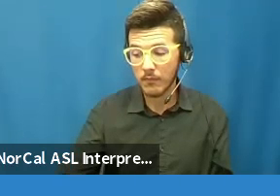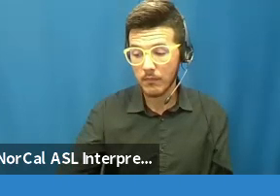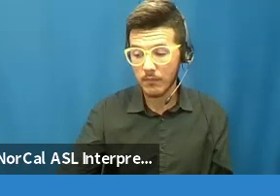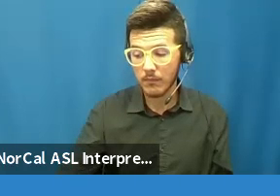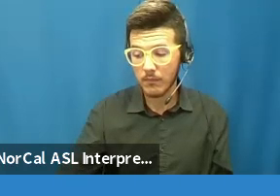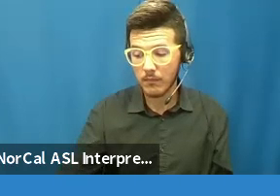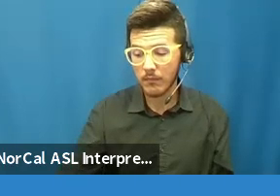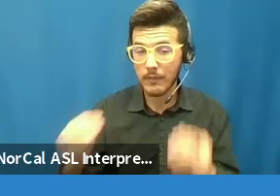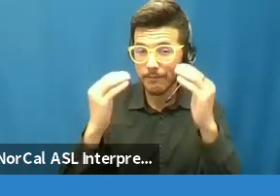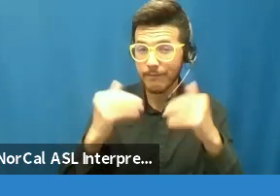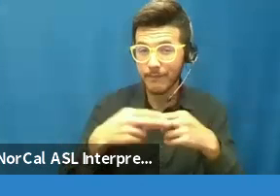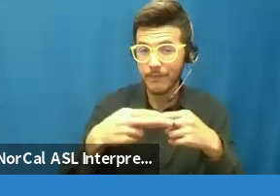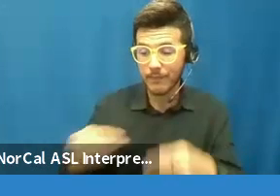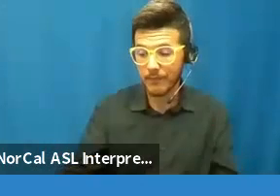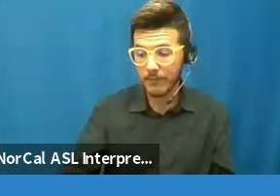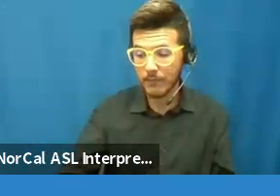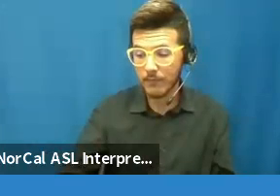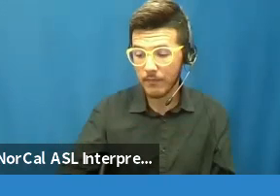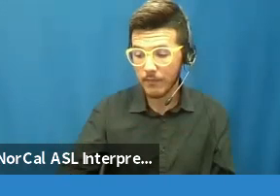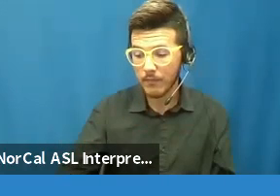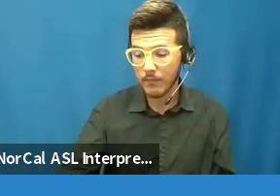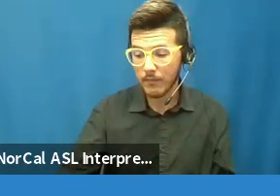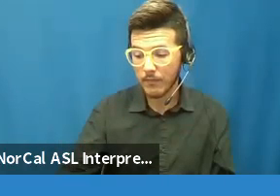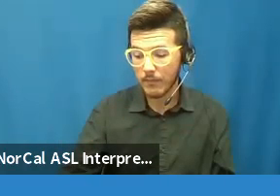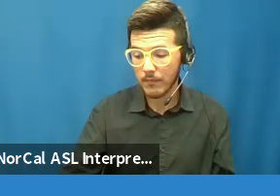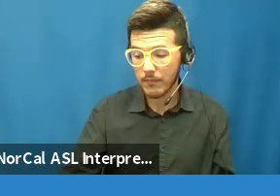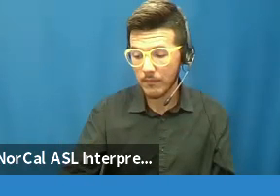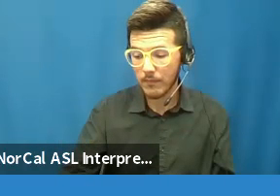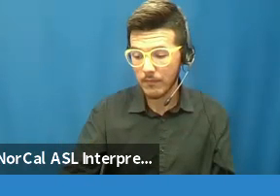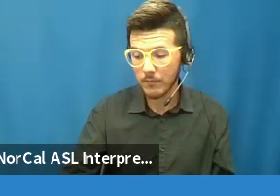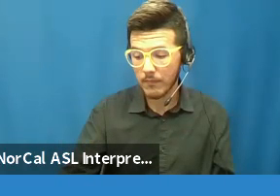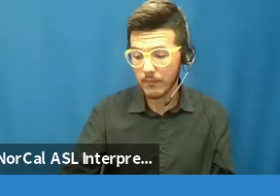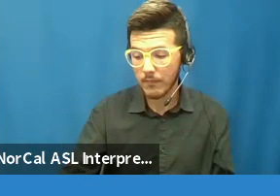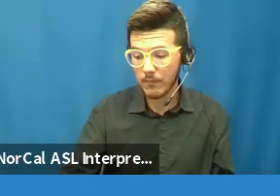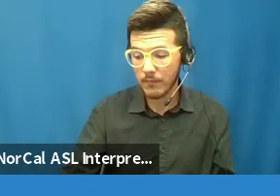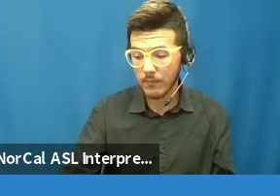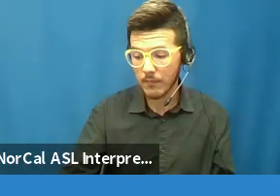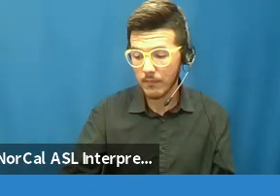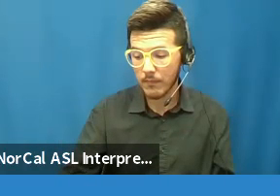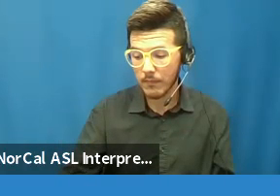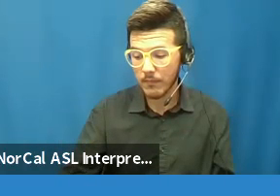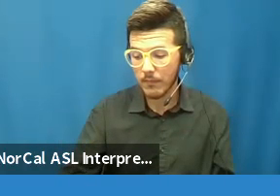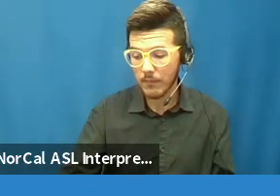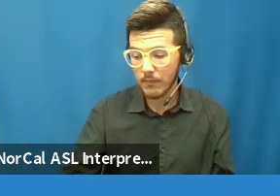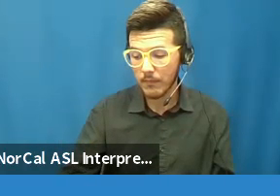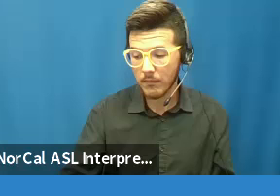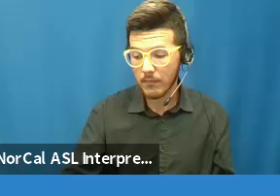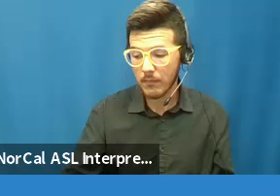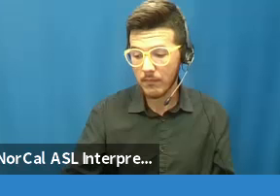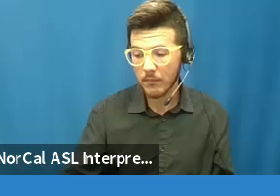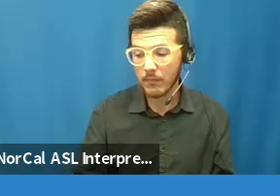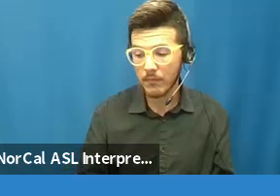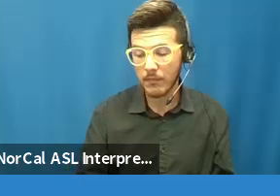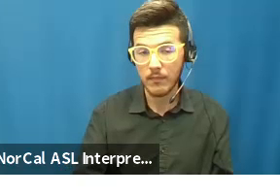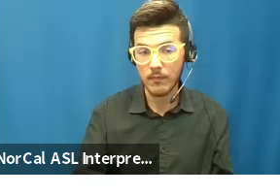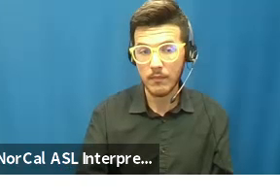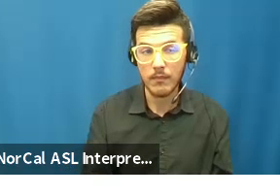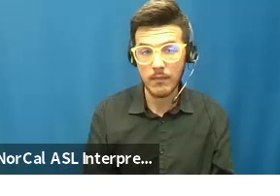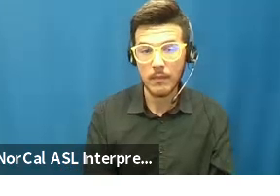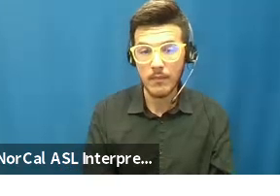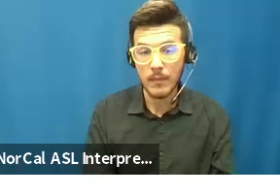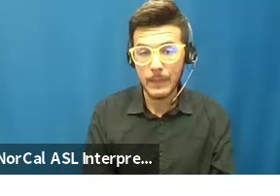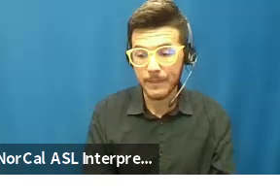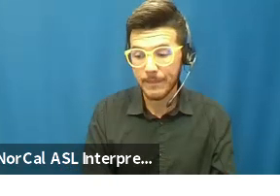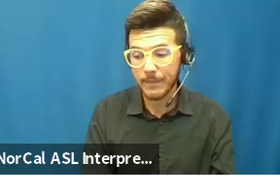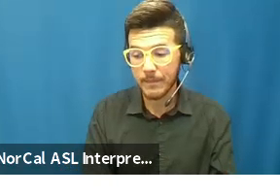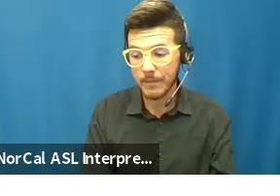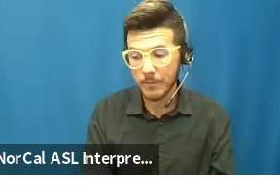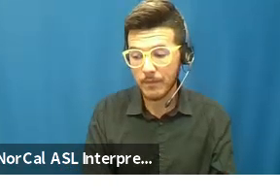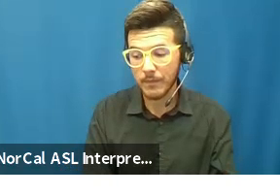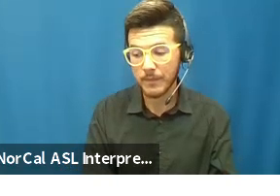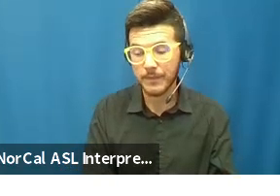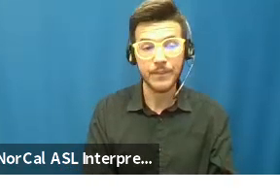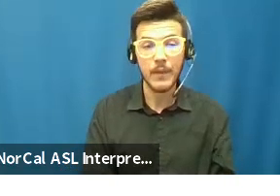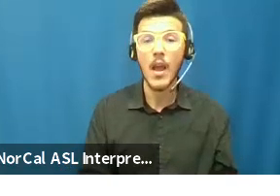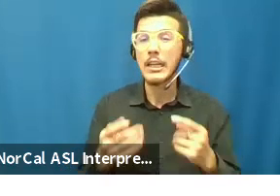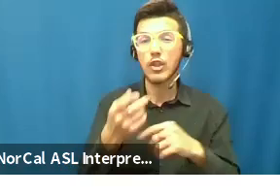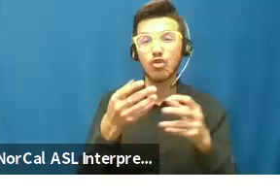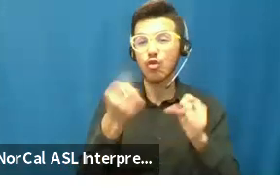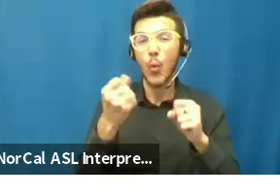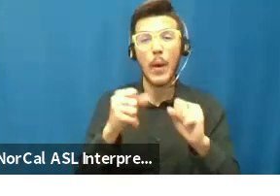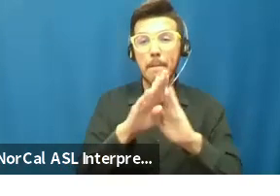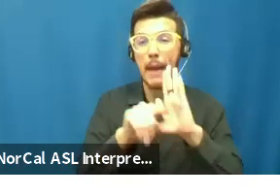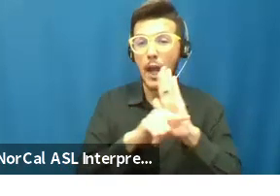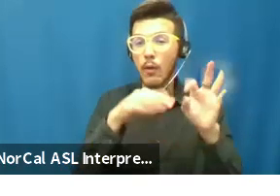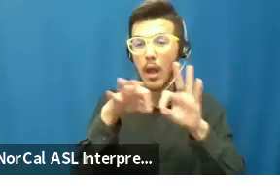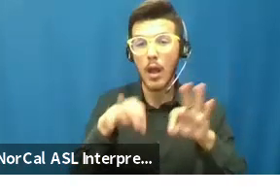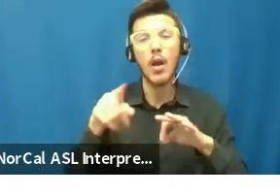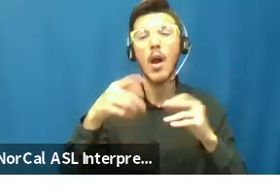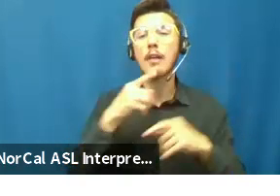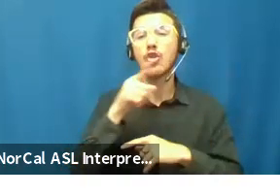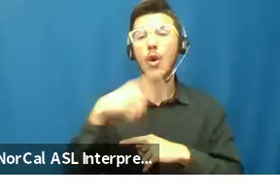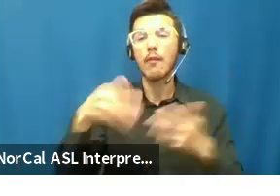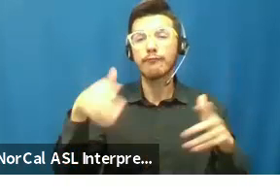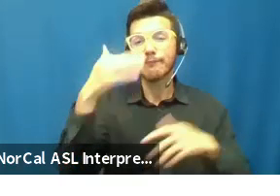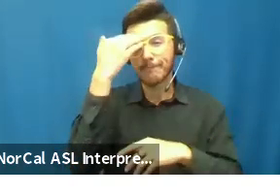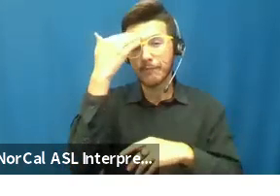Next slide. Just a quick background. I'm sure you're all very aware and familiar with these two